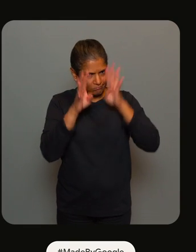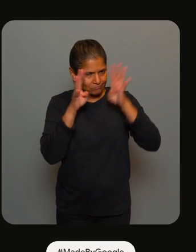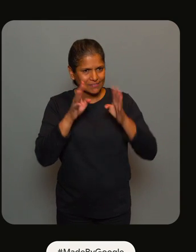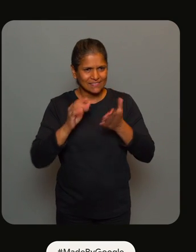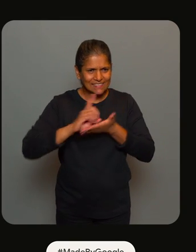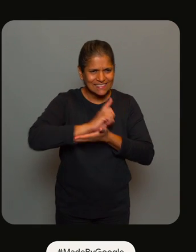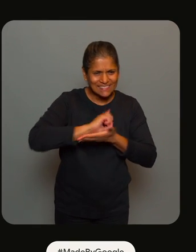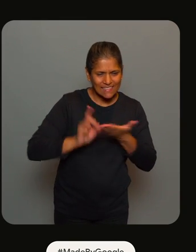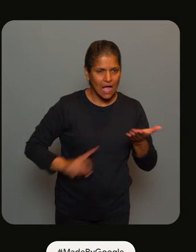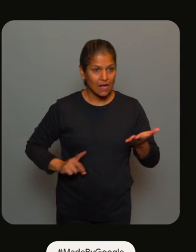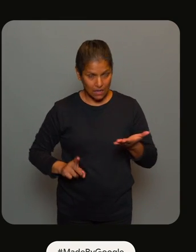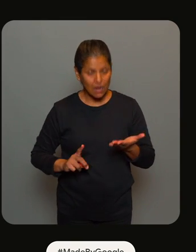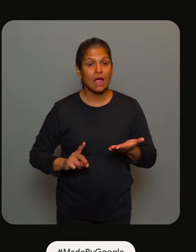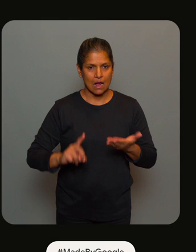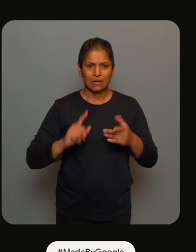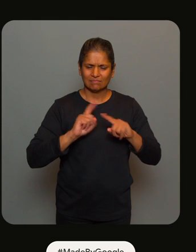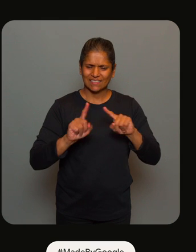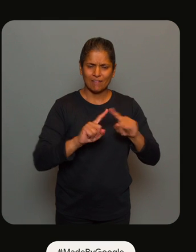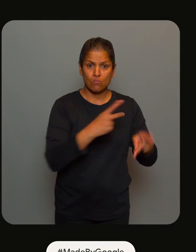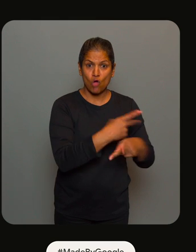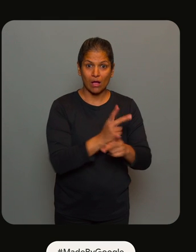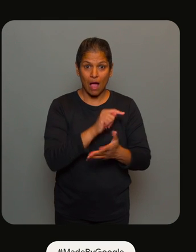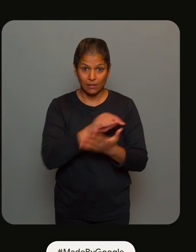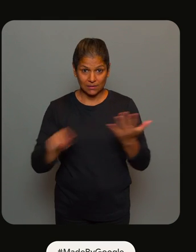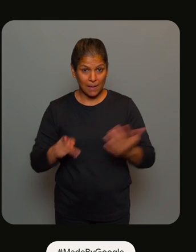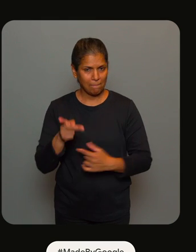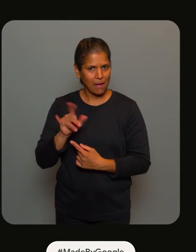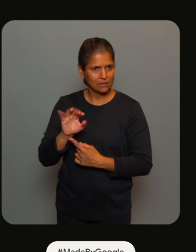And the design approach goes beyond form and function.